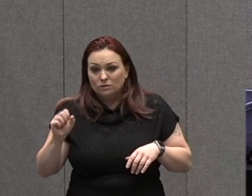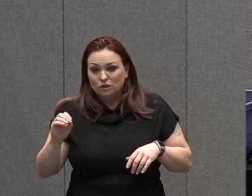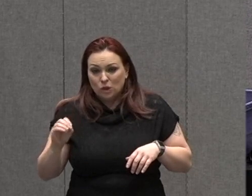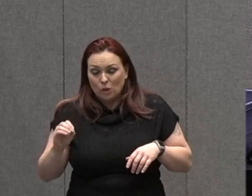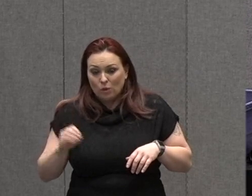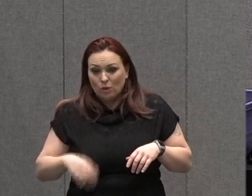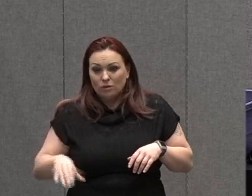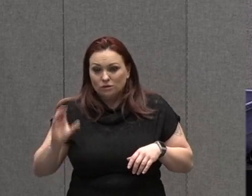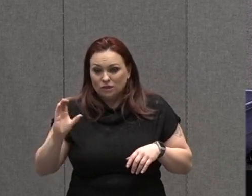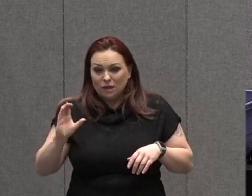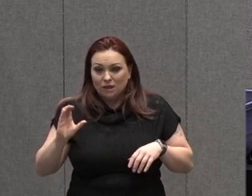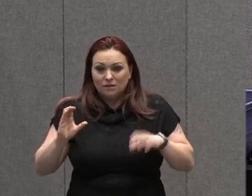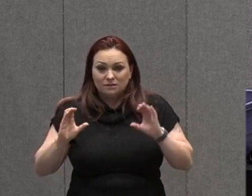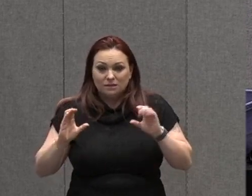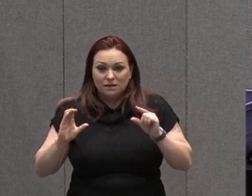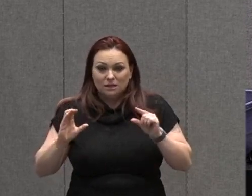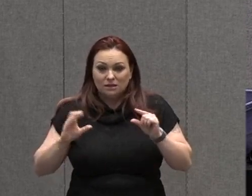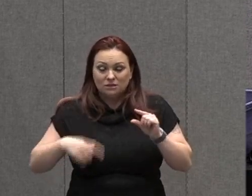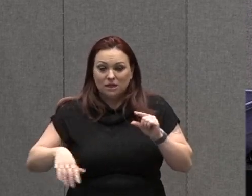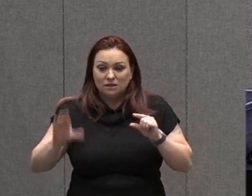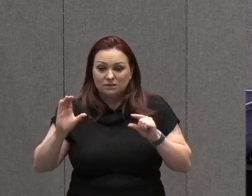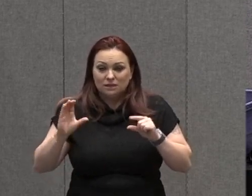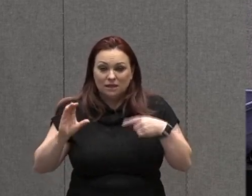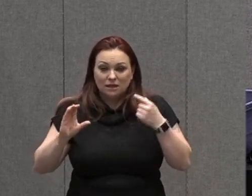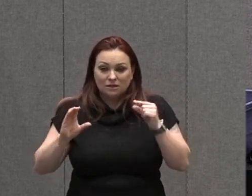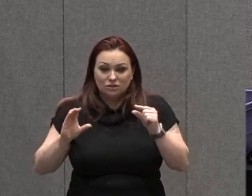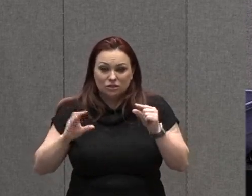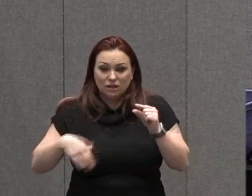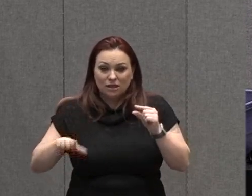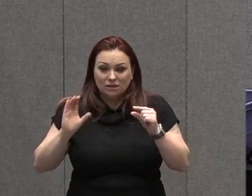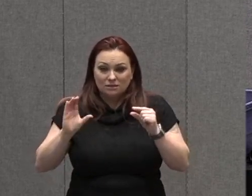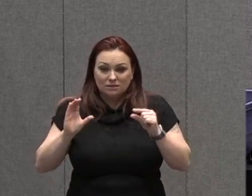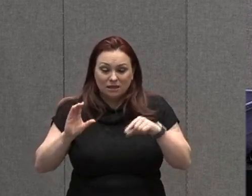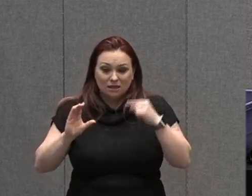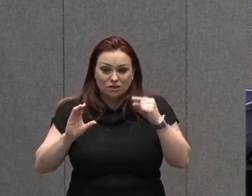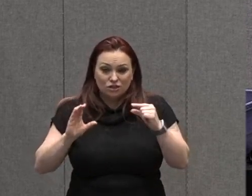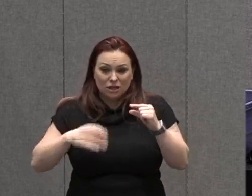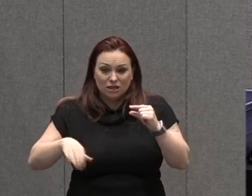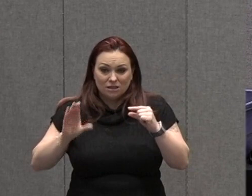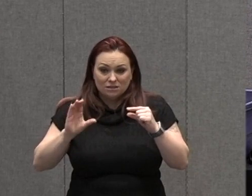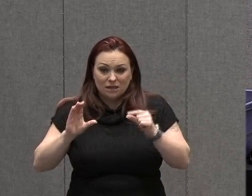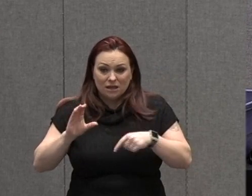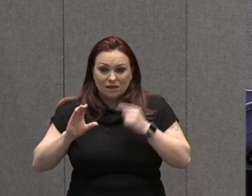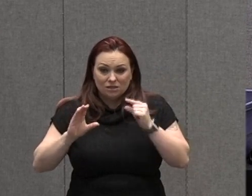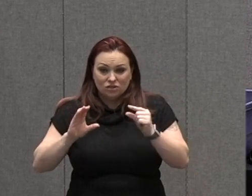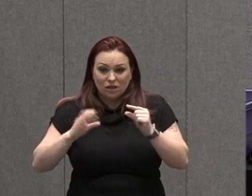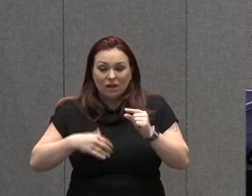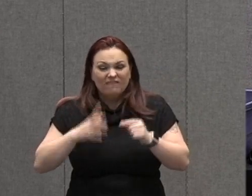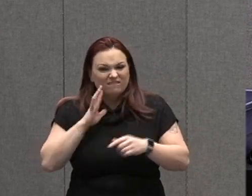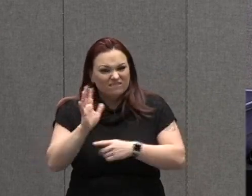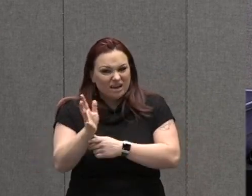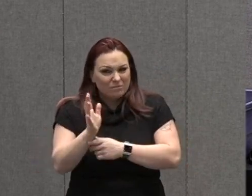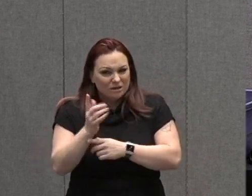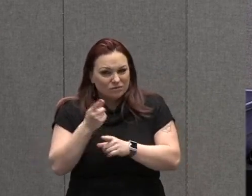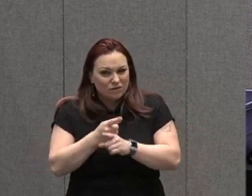or C G, C G, C G. All right good we have like five minutes, is that right?